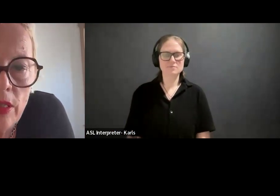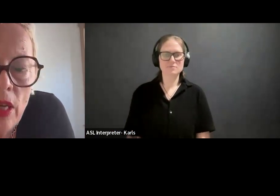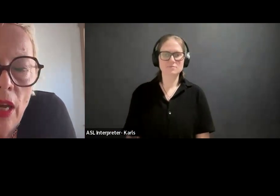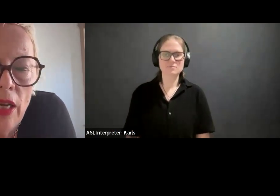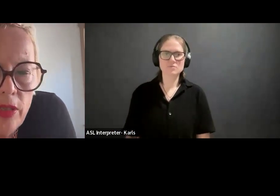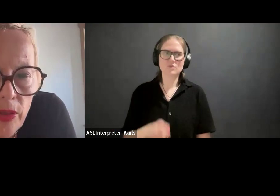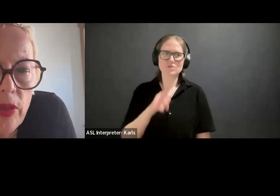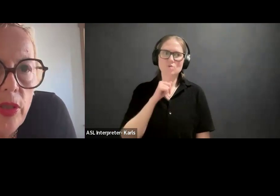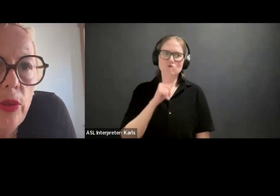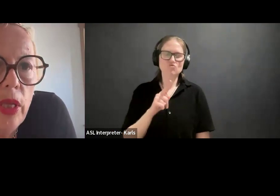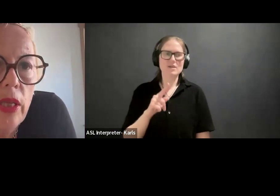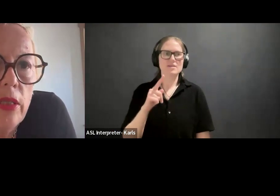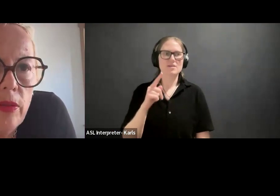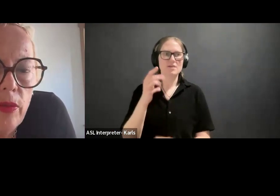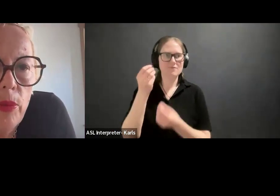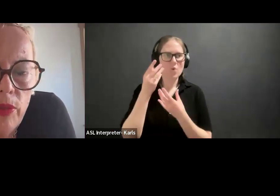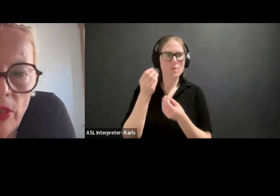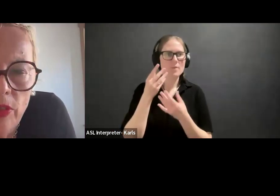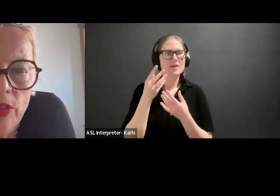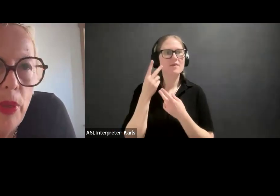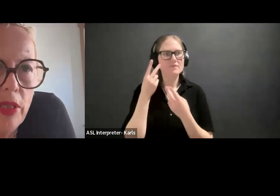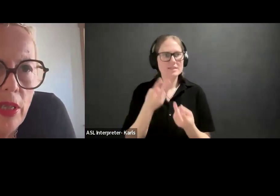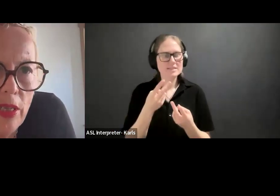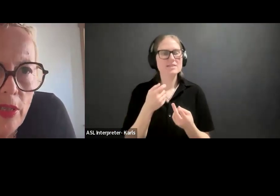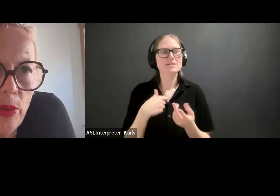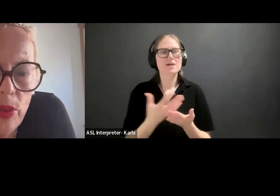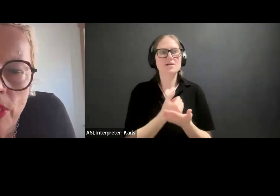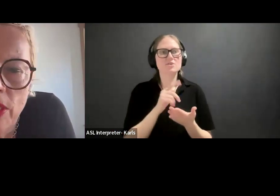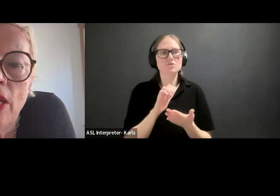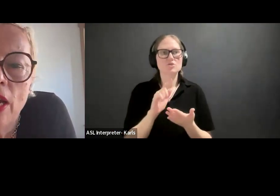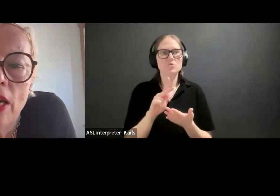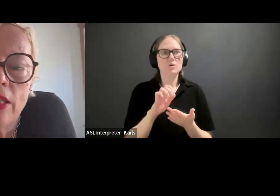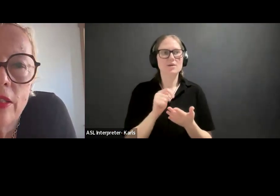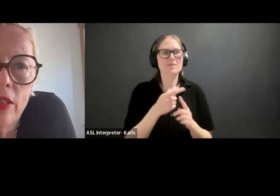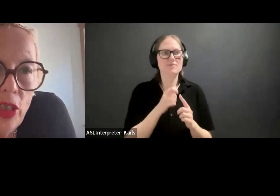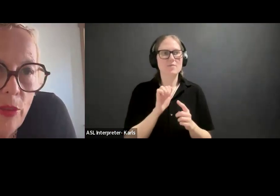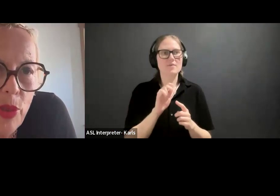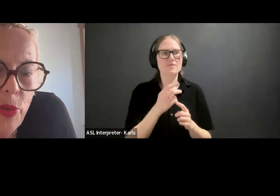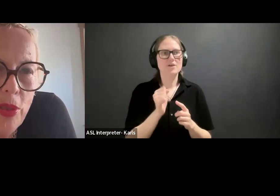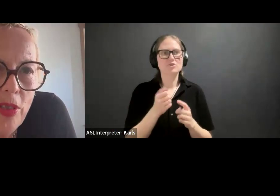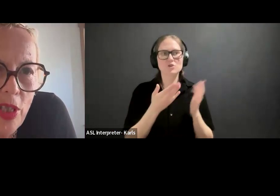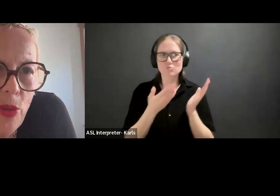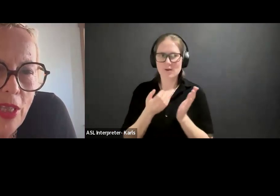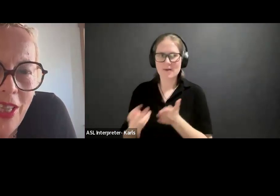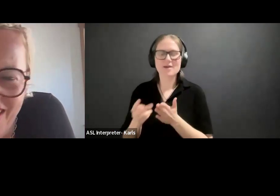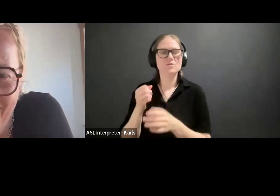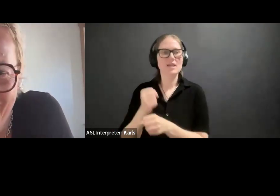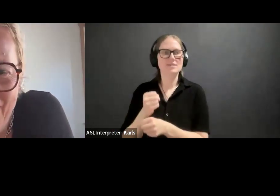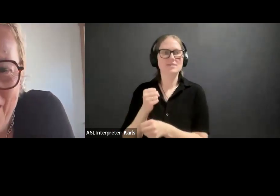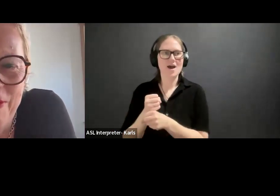I took the toolkit from the Avengers back to Glasgow with me, And a chapter was duly.